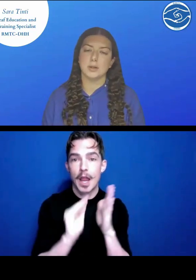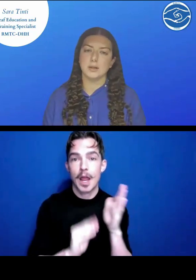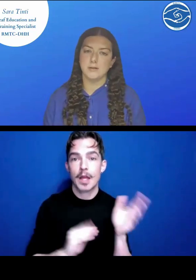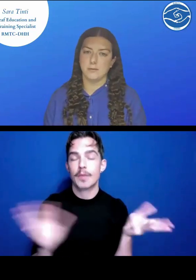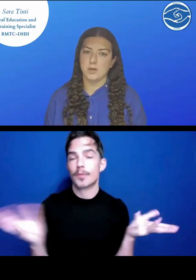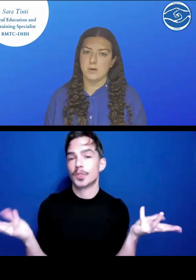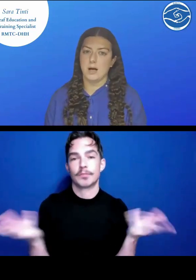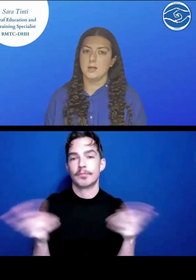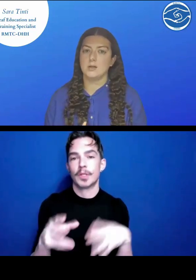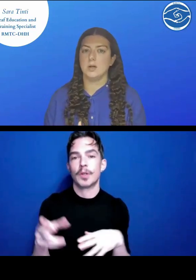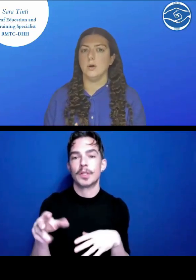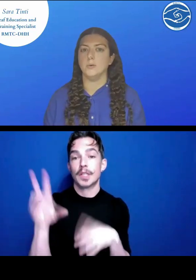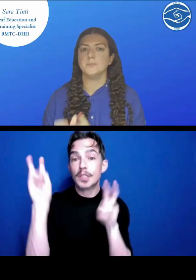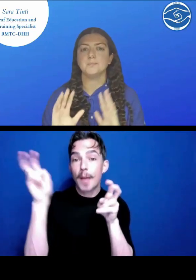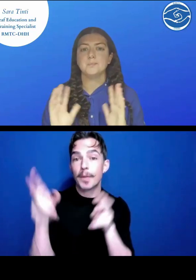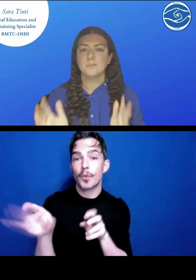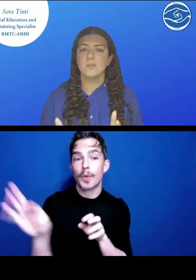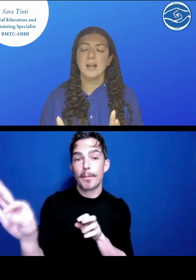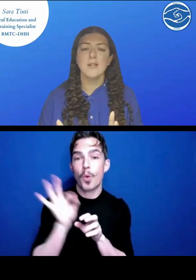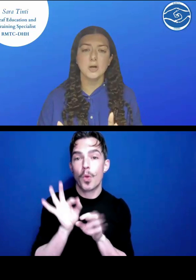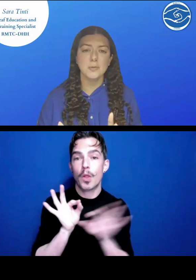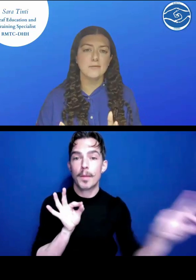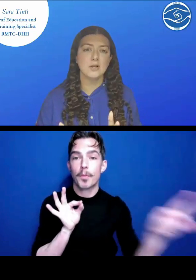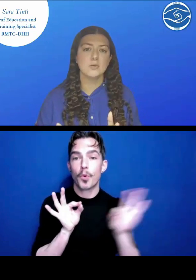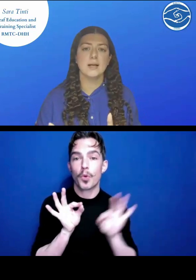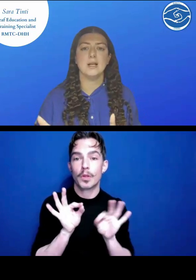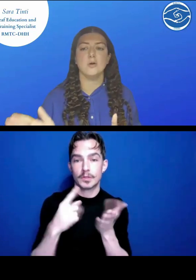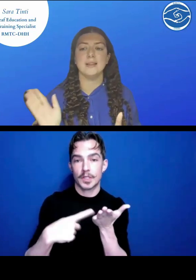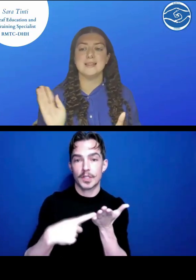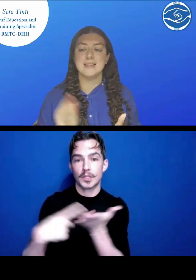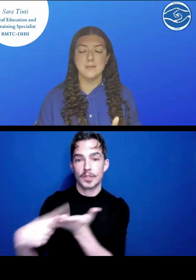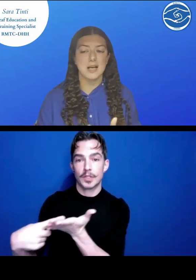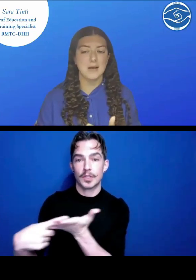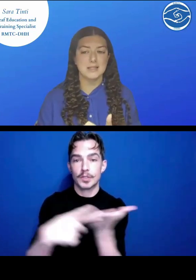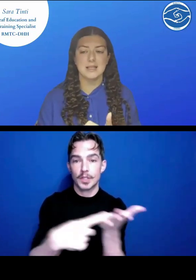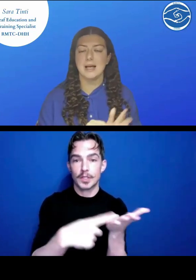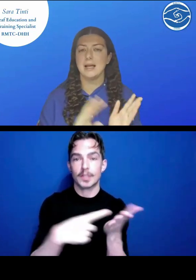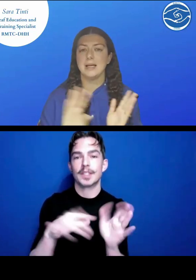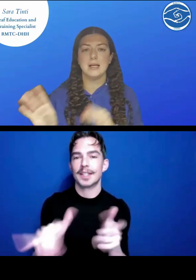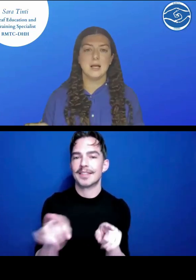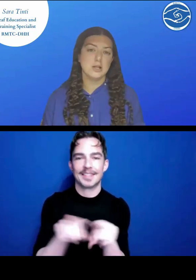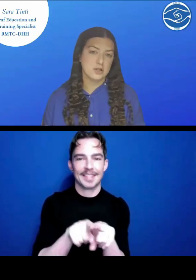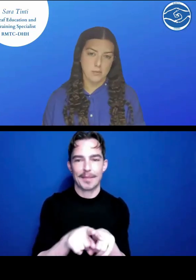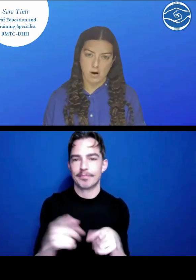topically for you guys. So, that'll be the first one. It'll be the same time as today,